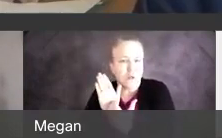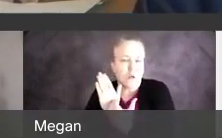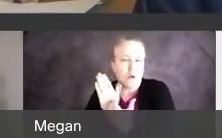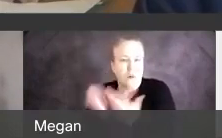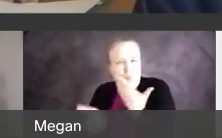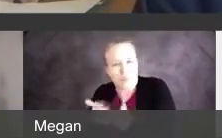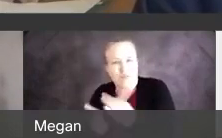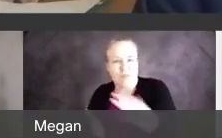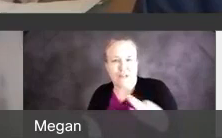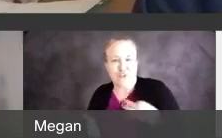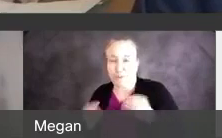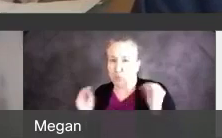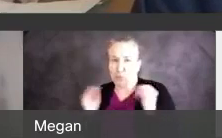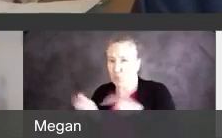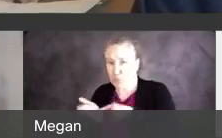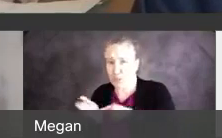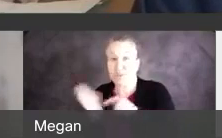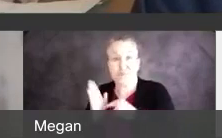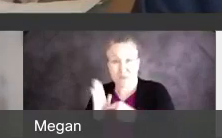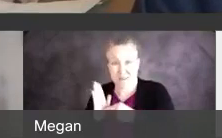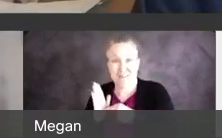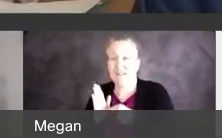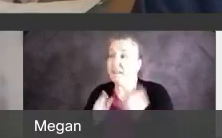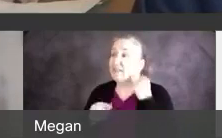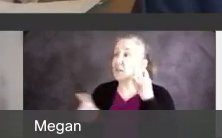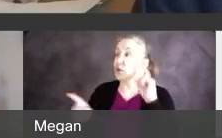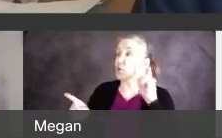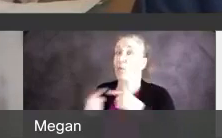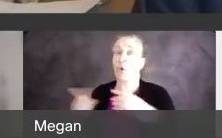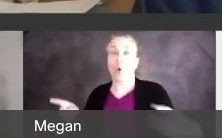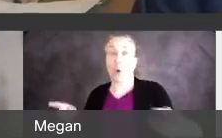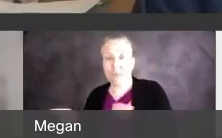So they're really only responding if they hear about a complaint. They are not monitoring the